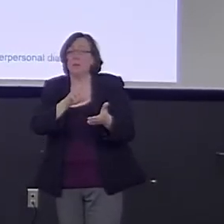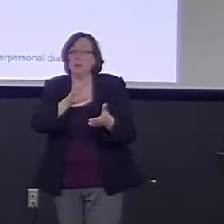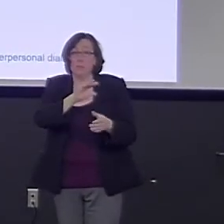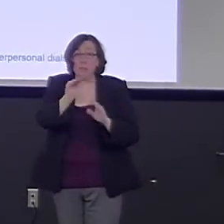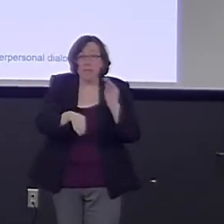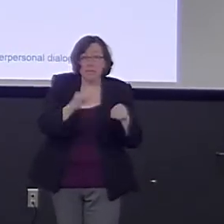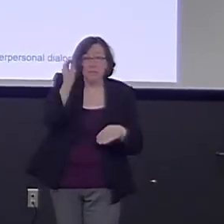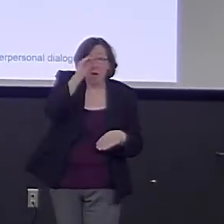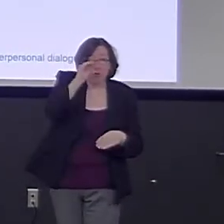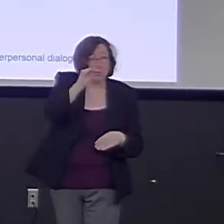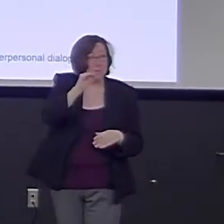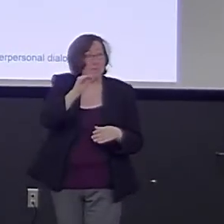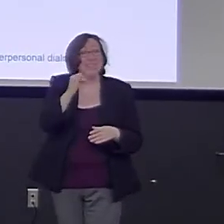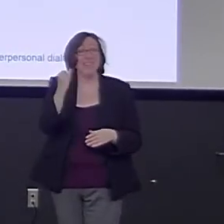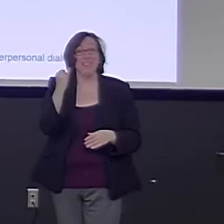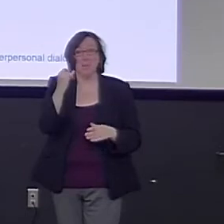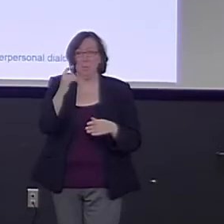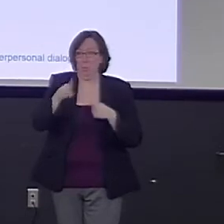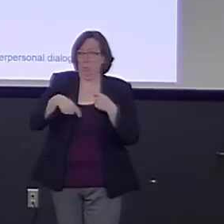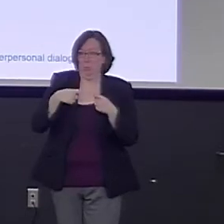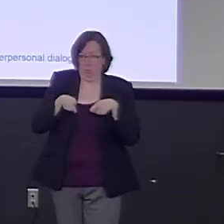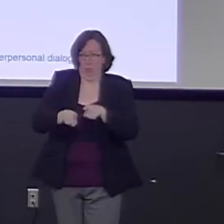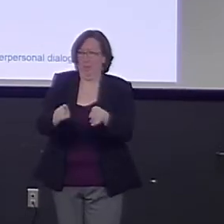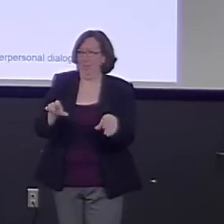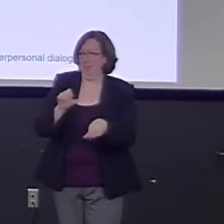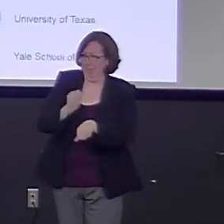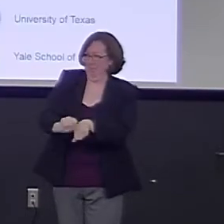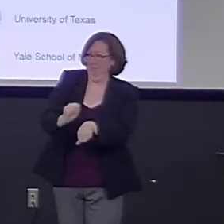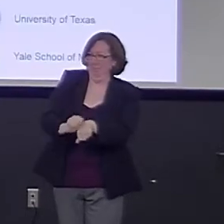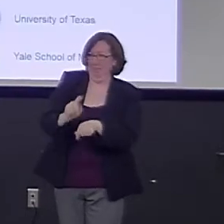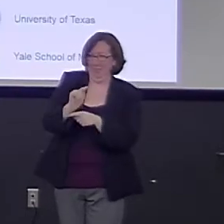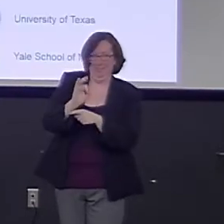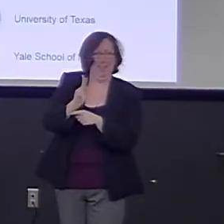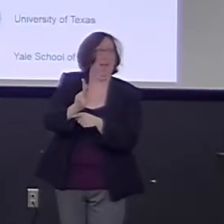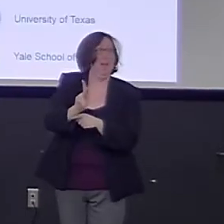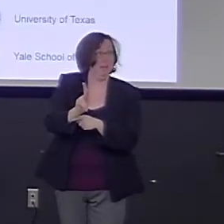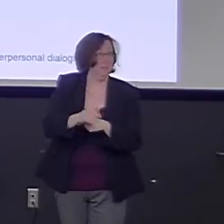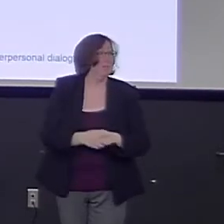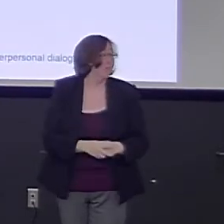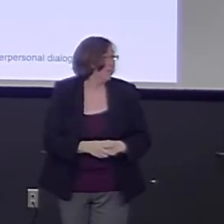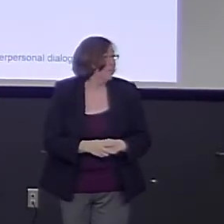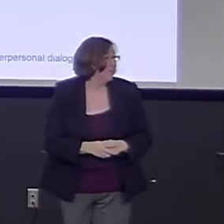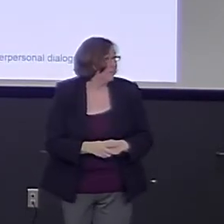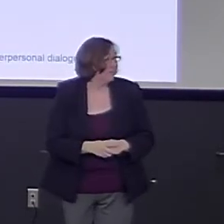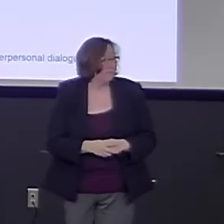and task-related activities in the brain. Now what's significant about that is that